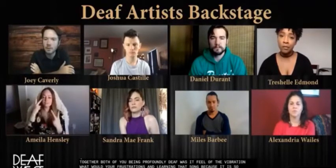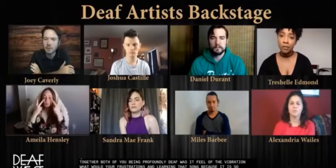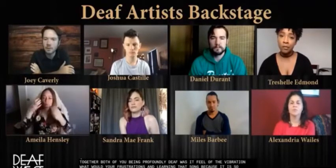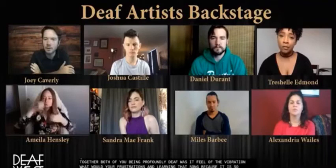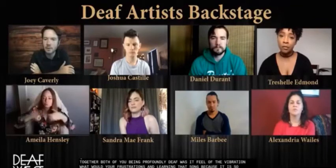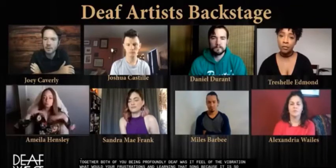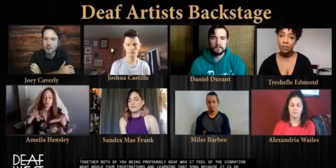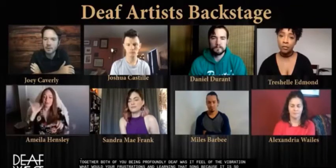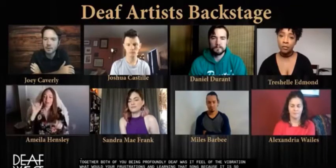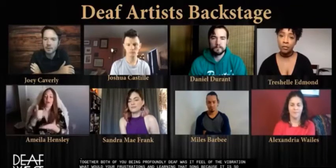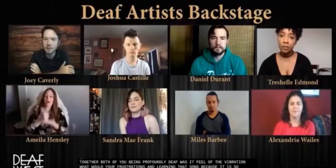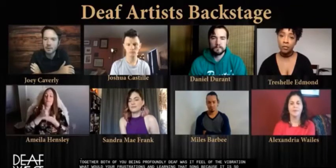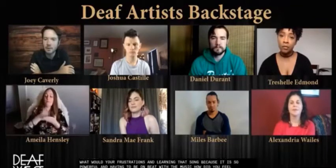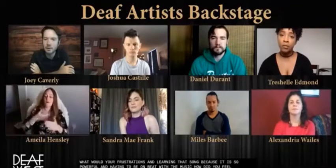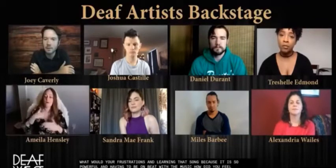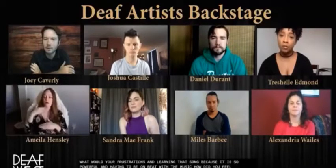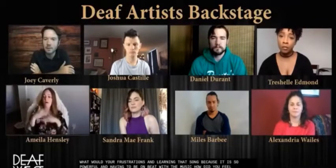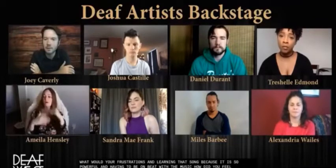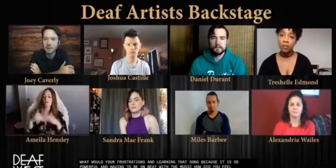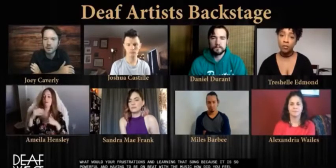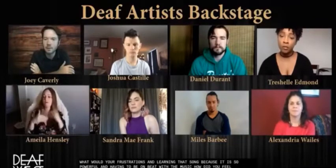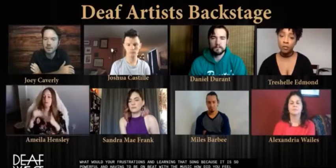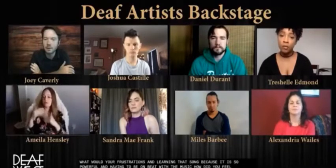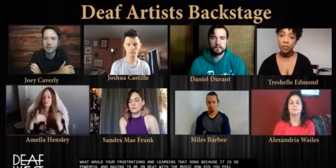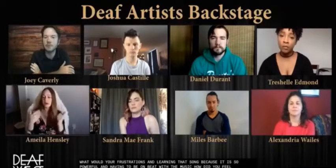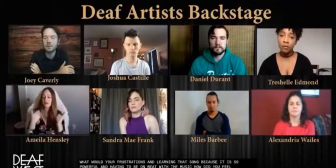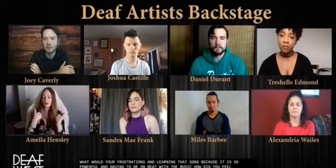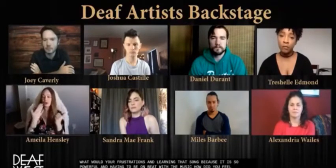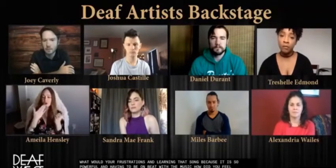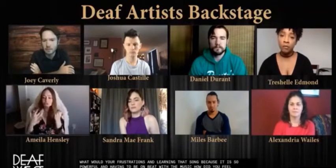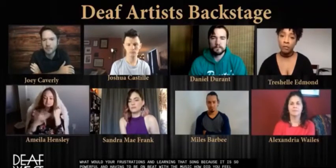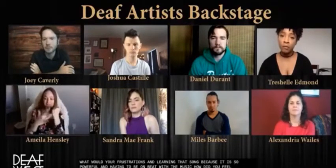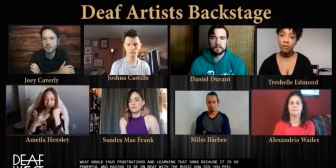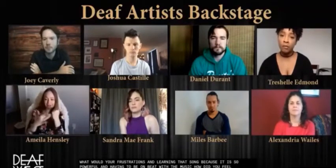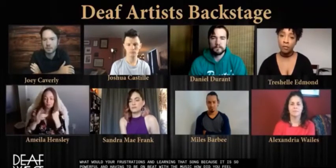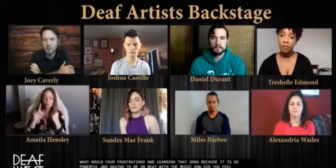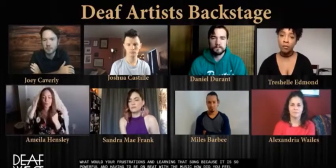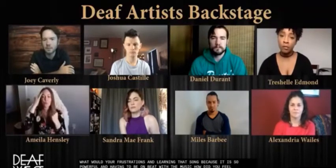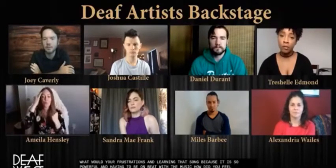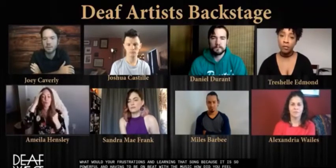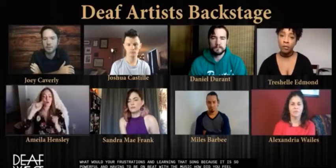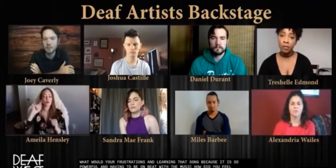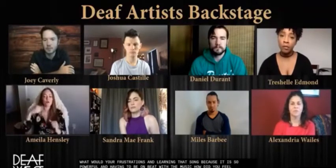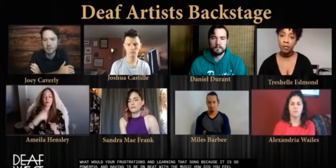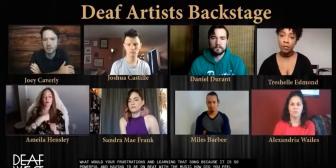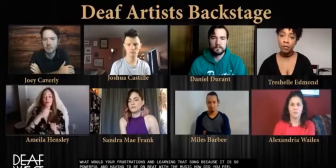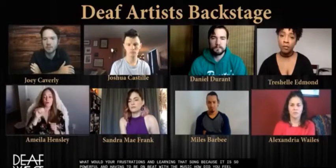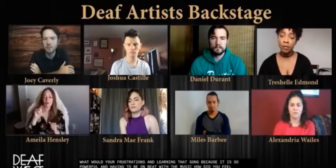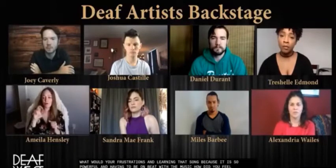We had such a strong team and we had such a robust set of visual cues